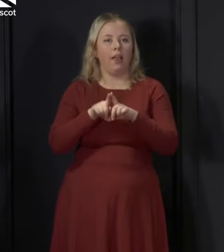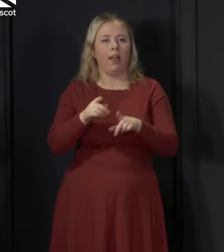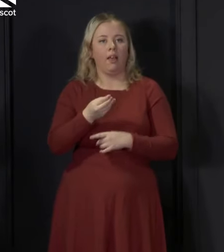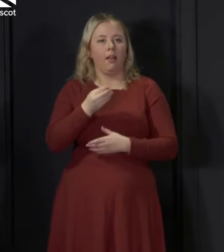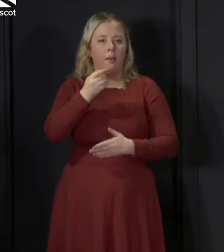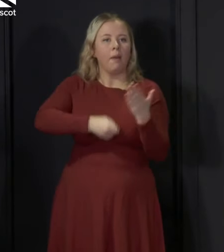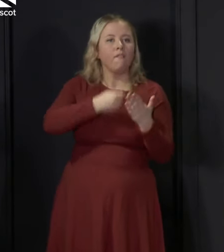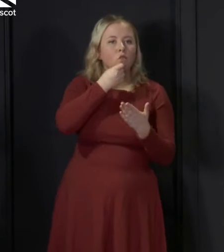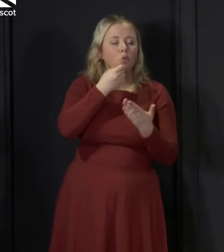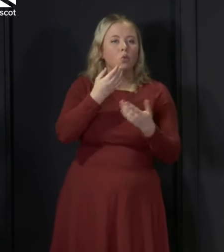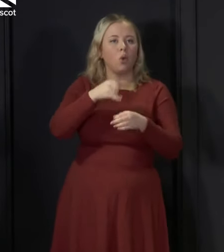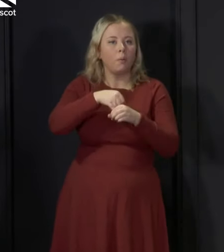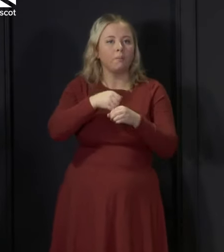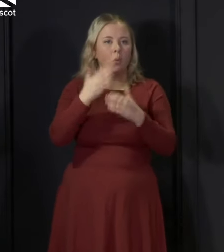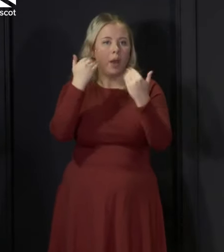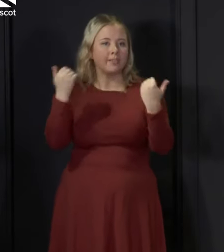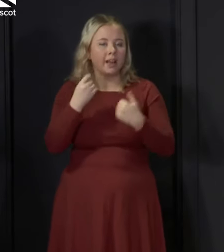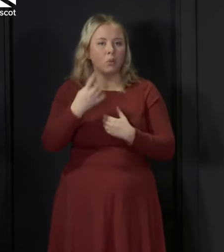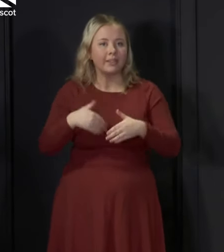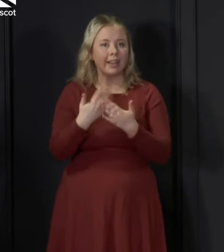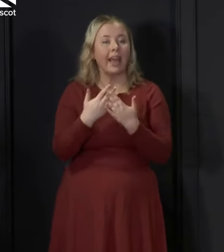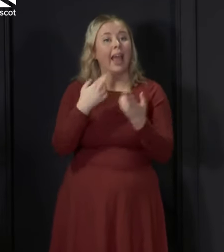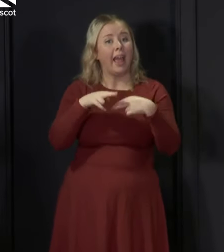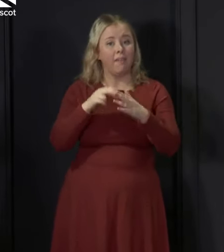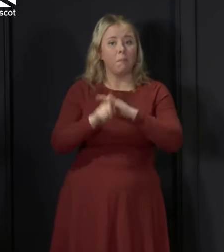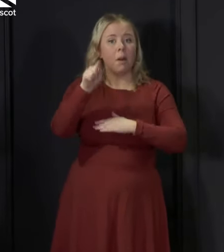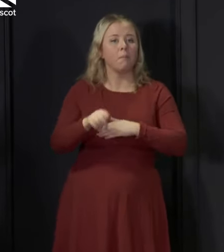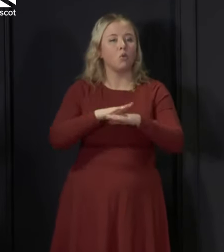If you do leave home for essential purposes, don't mix with people from other households